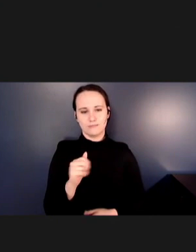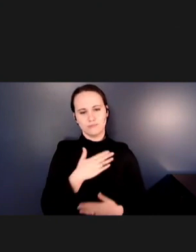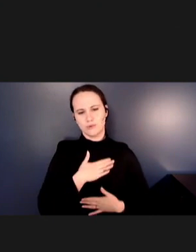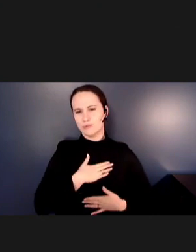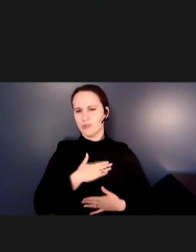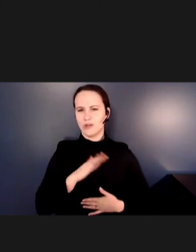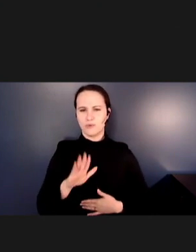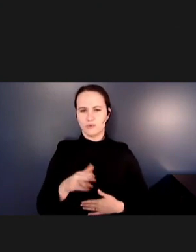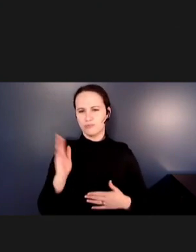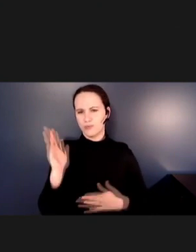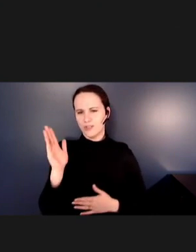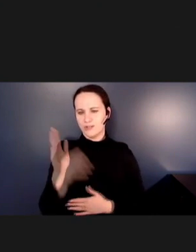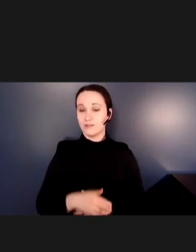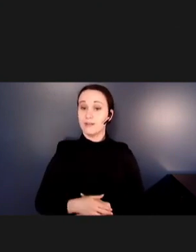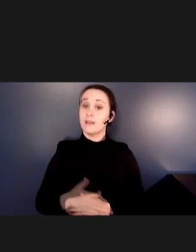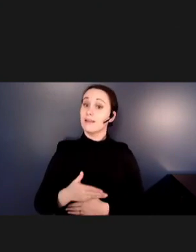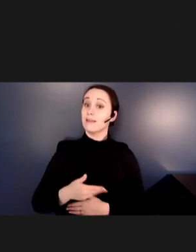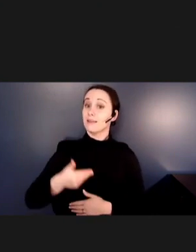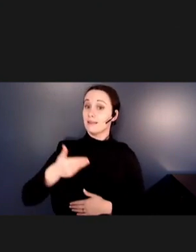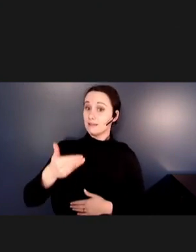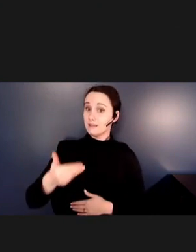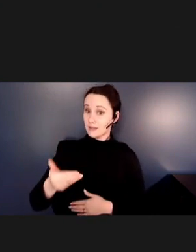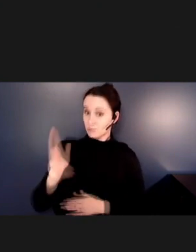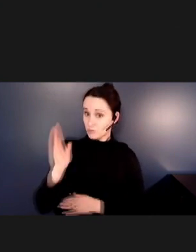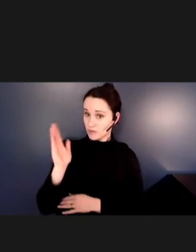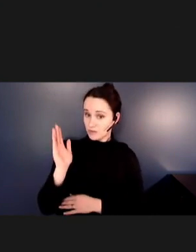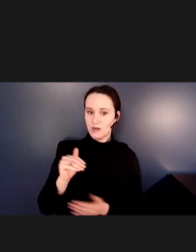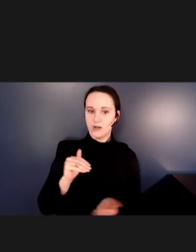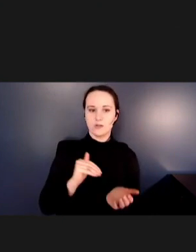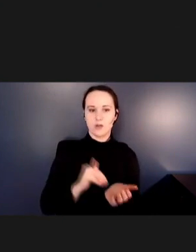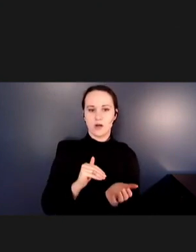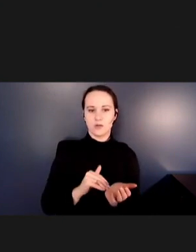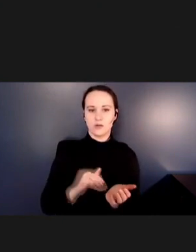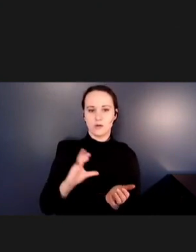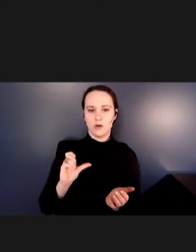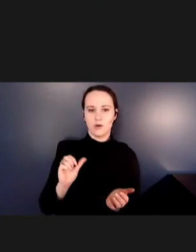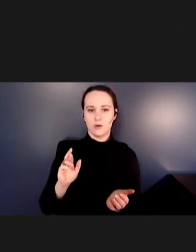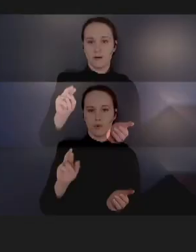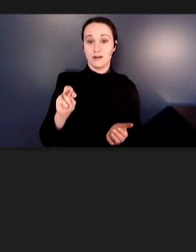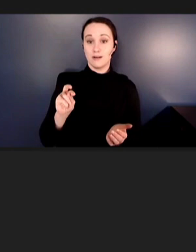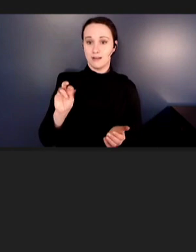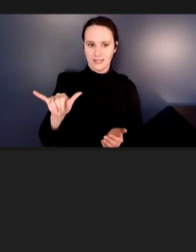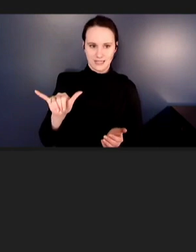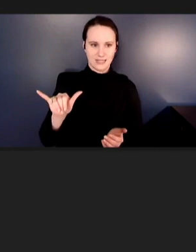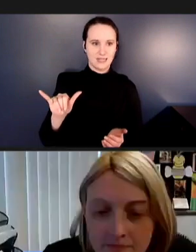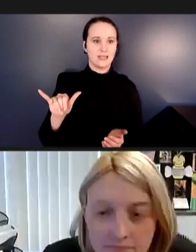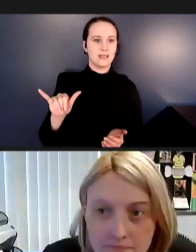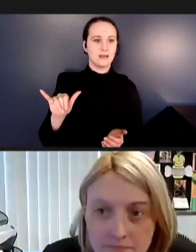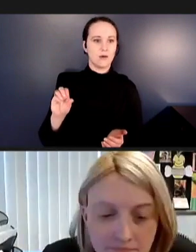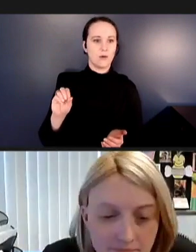next member of our panel is Doctor Courtney Olsen-Chen from the University of Rochester.